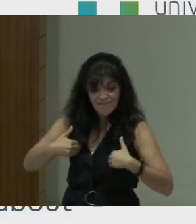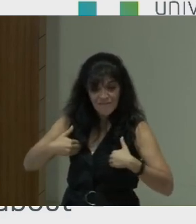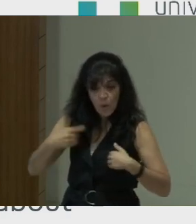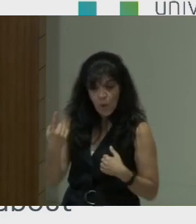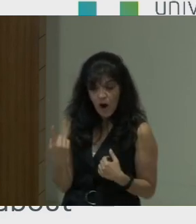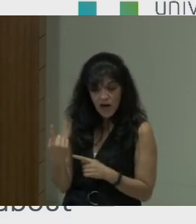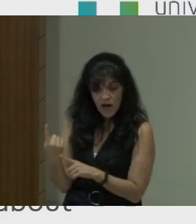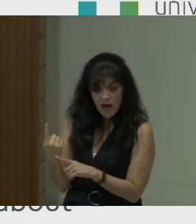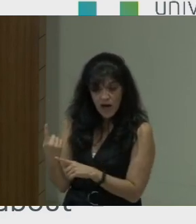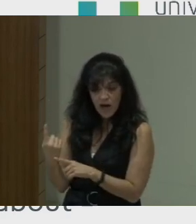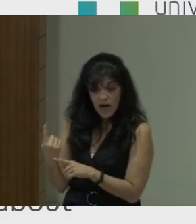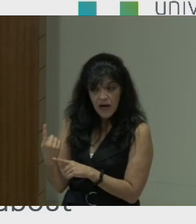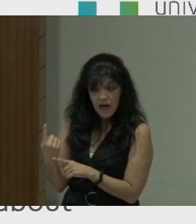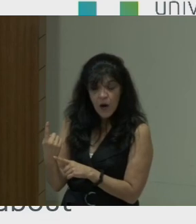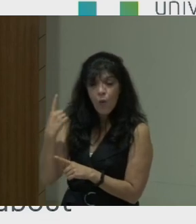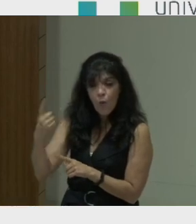chronic disorder.